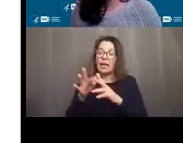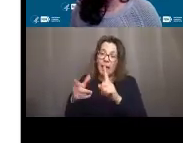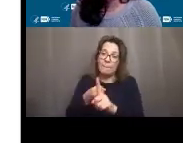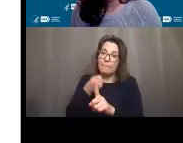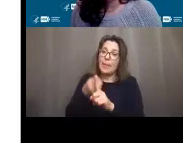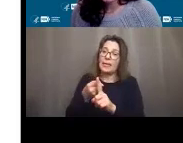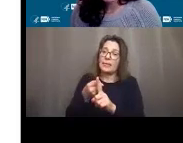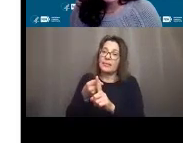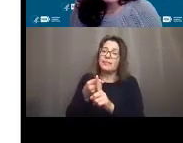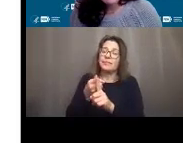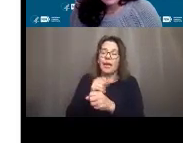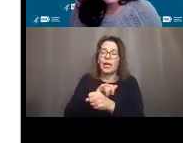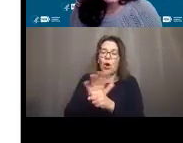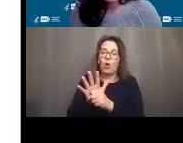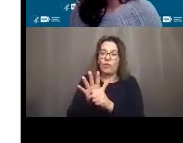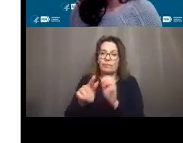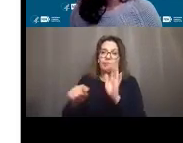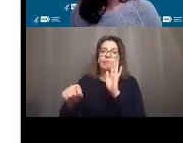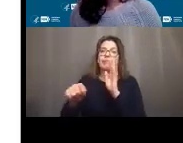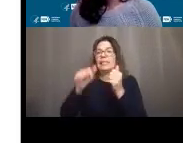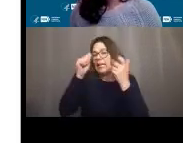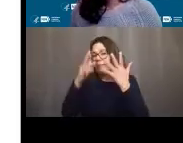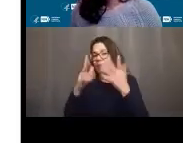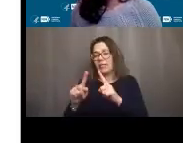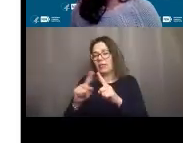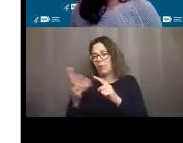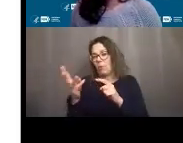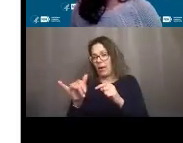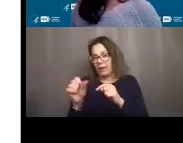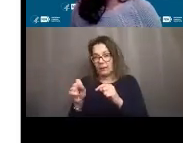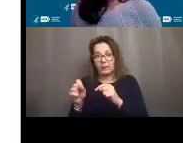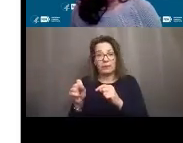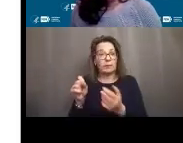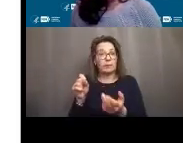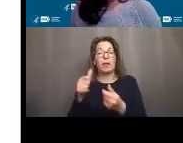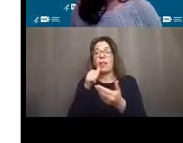our success rate was close to 70 percent for this program.